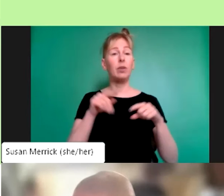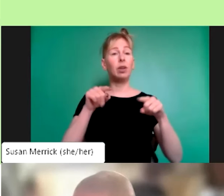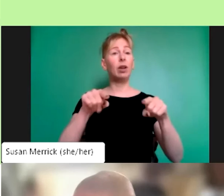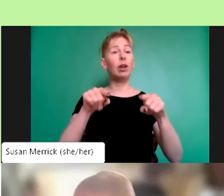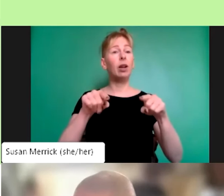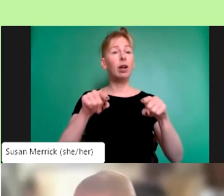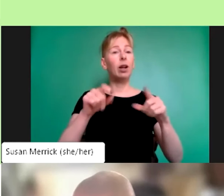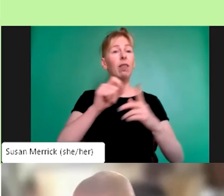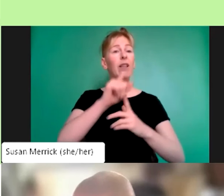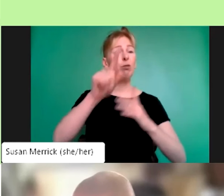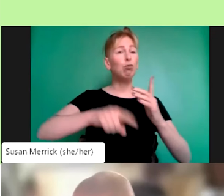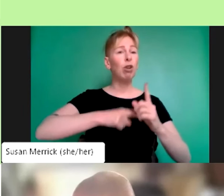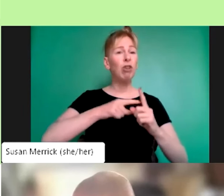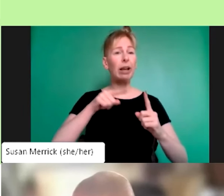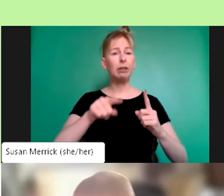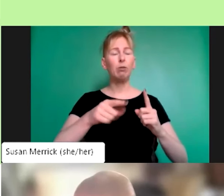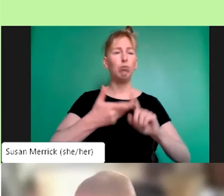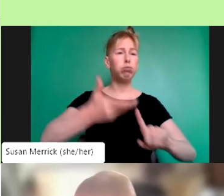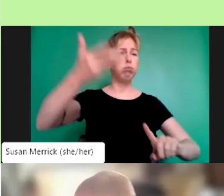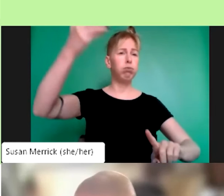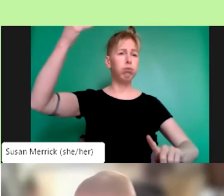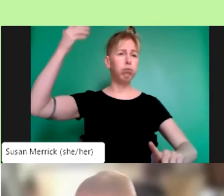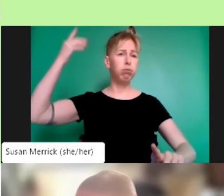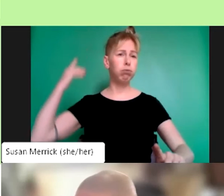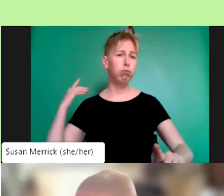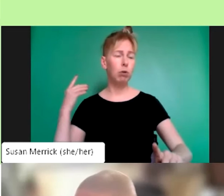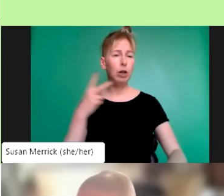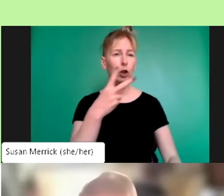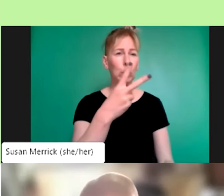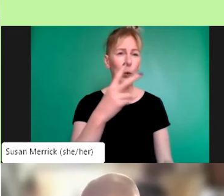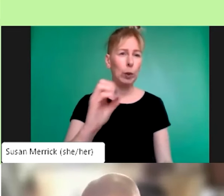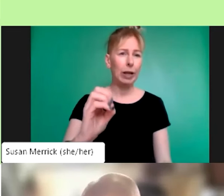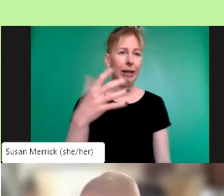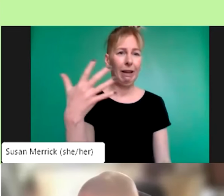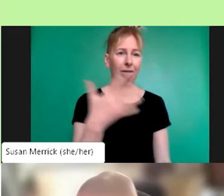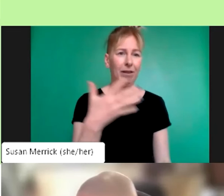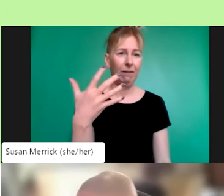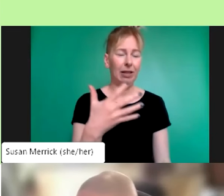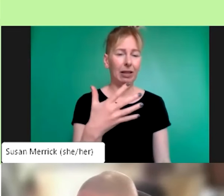oh, ages ago, like 2015, I did this project, and it's called Karaoke Court.